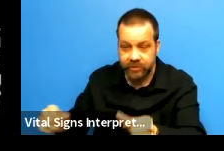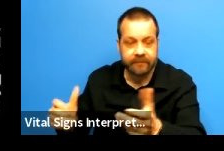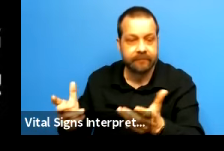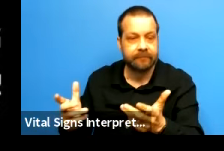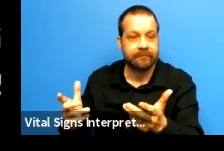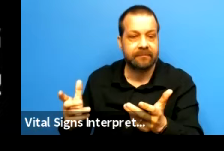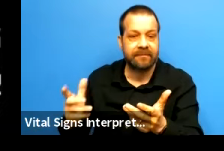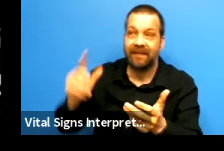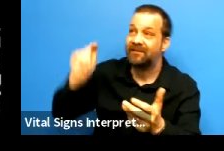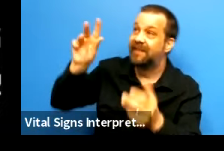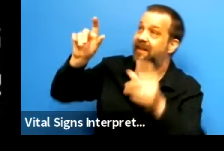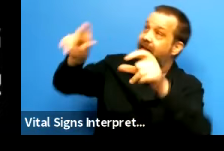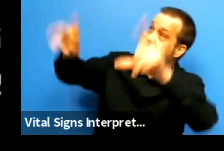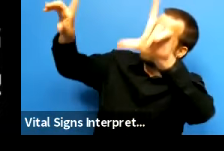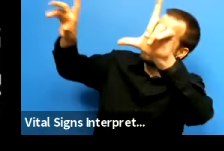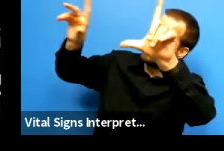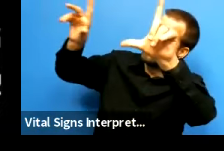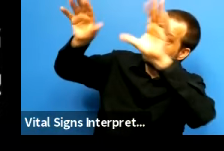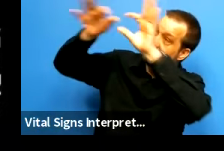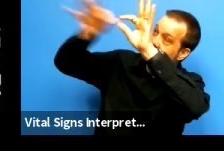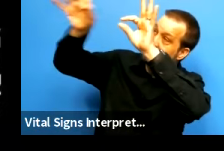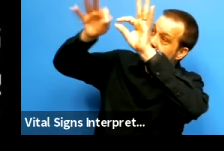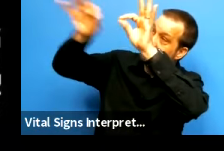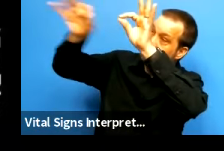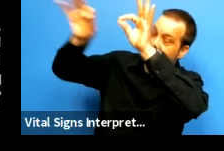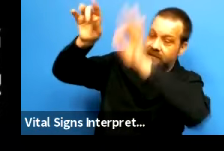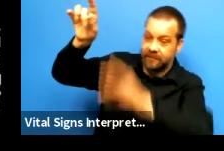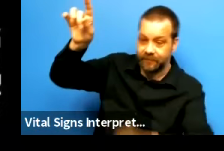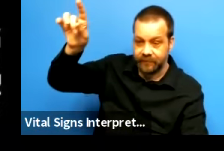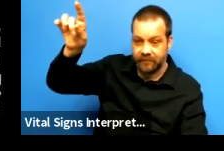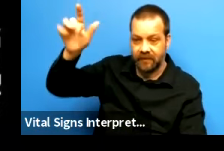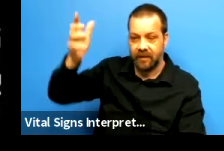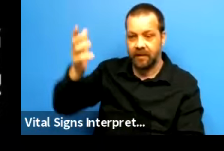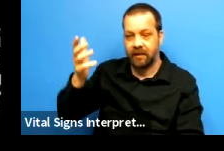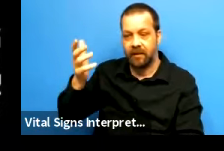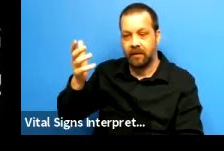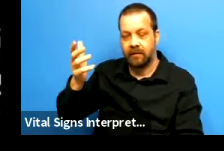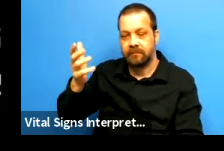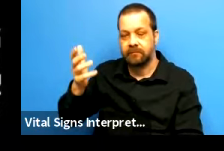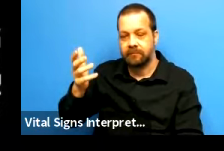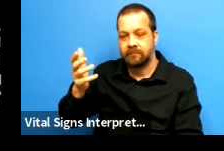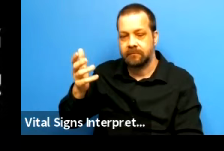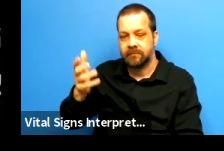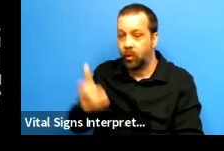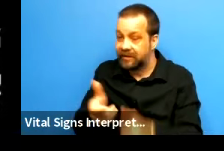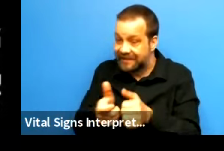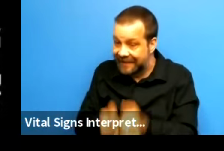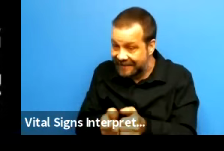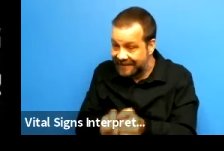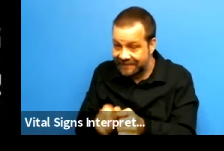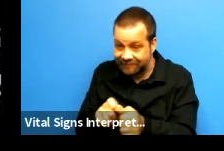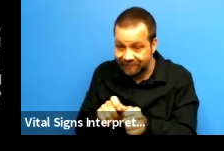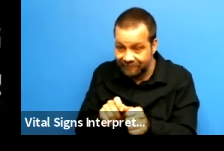e-mail, the text that Carolyn was talking about. There are many ways of making sure